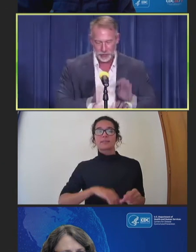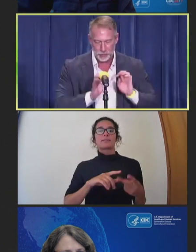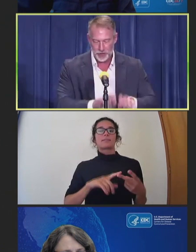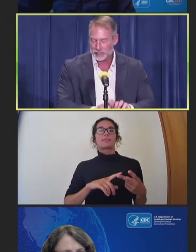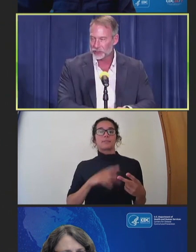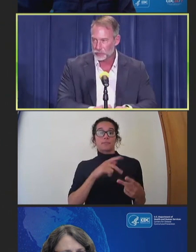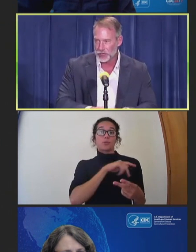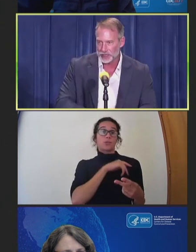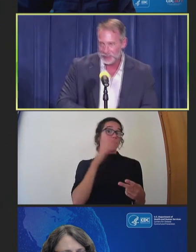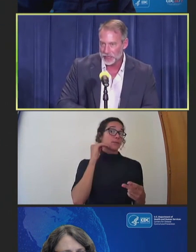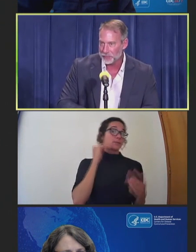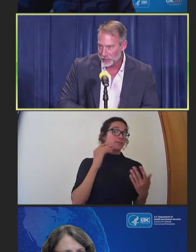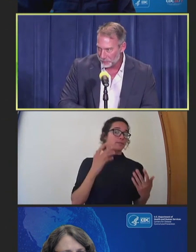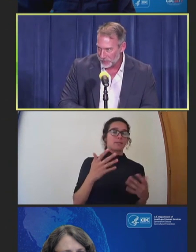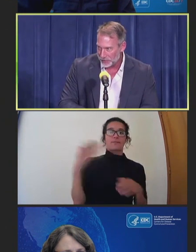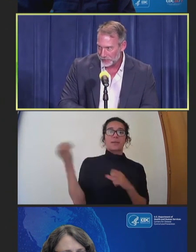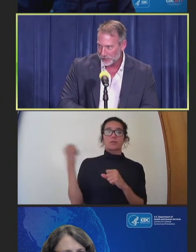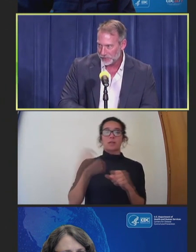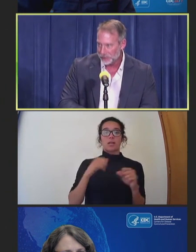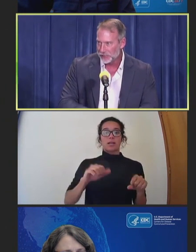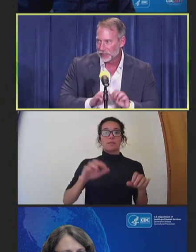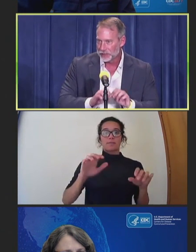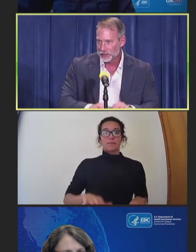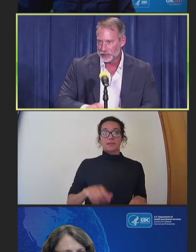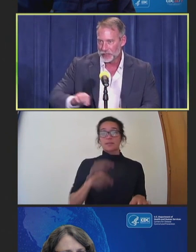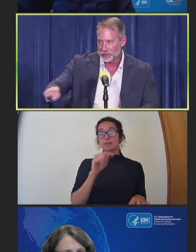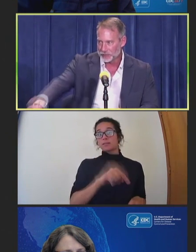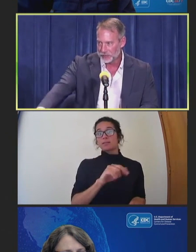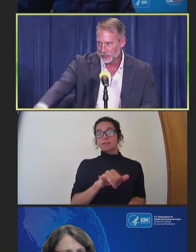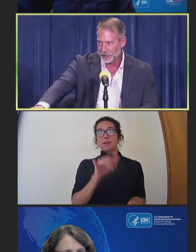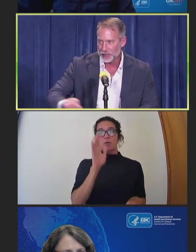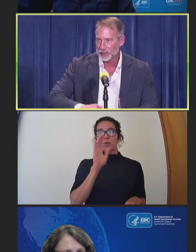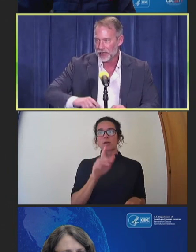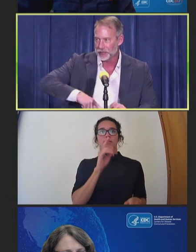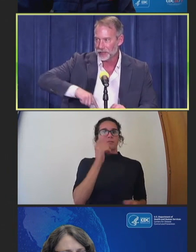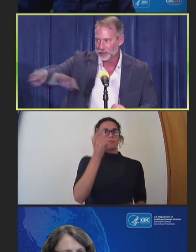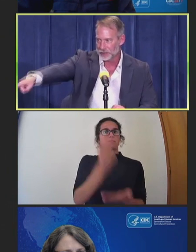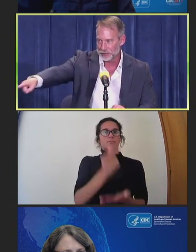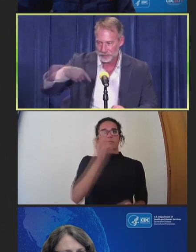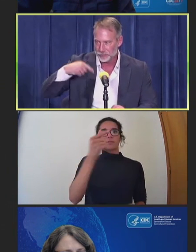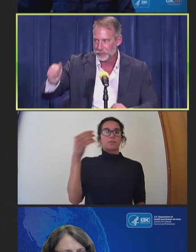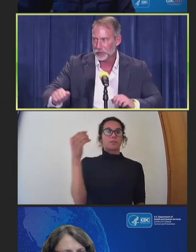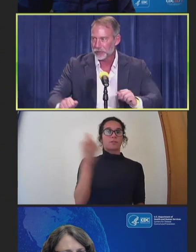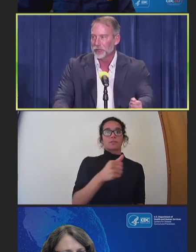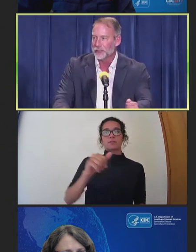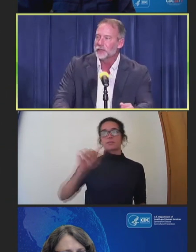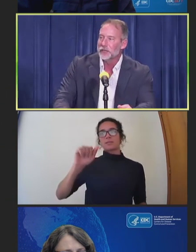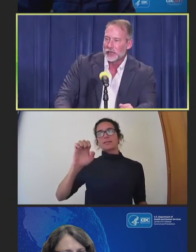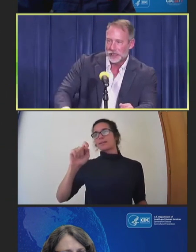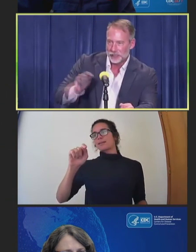the fastest one, I can type in that box that is going to get Aetna to reimburse me,